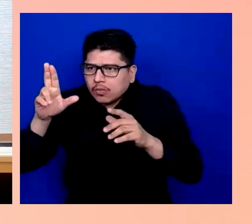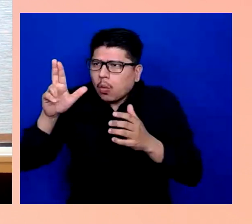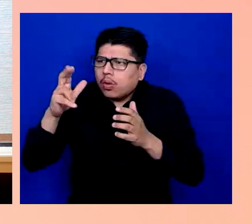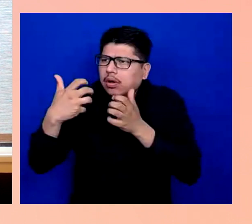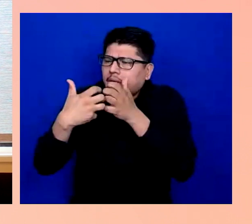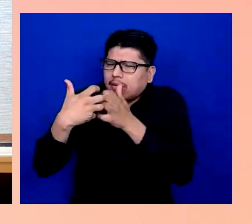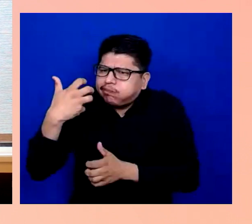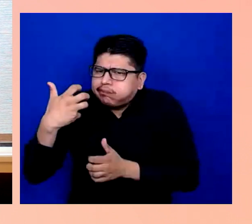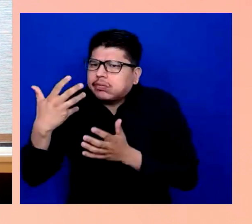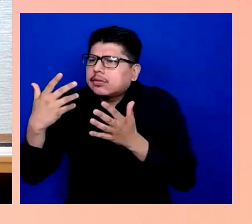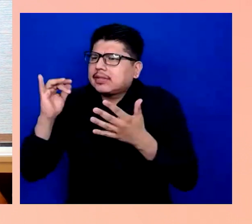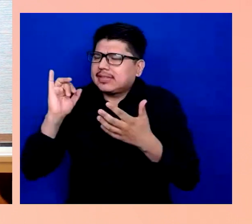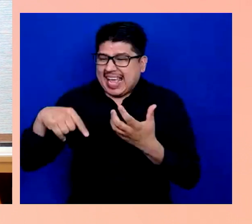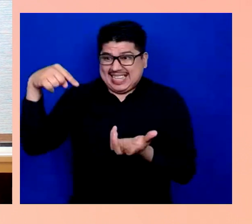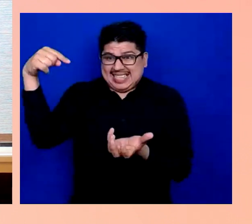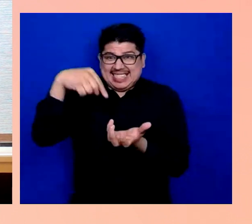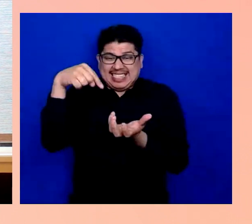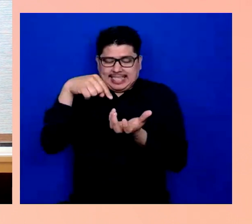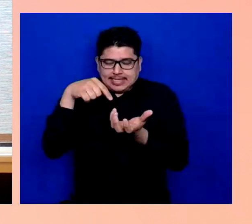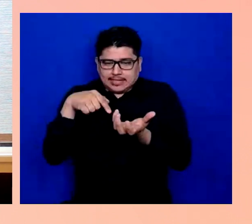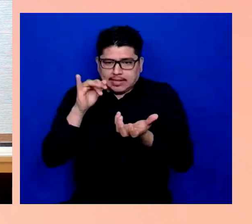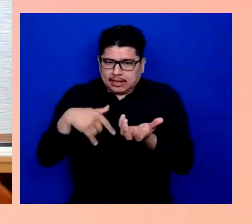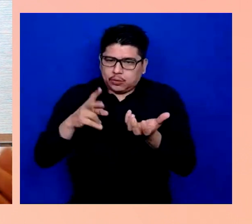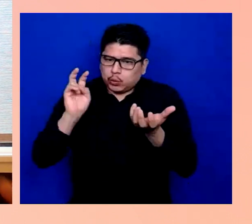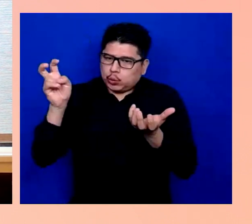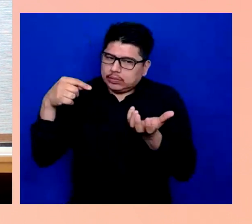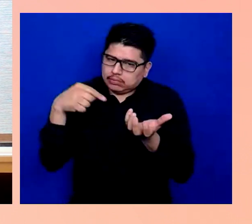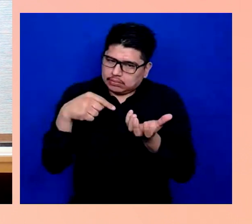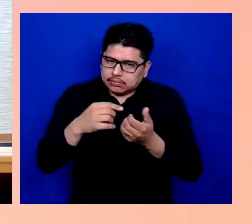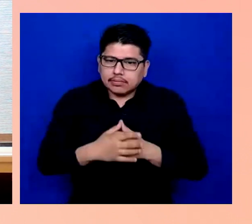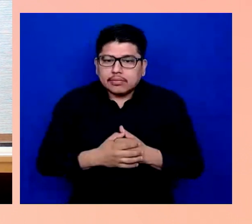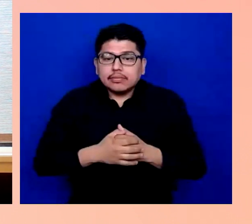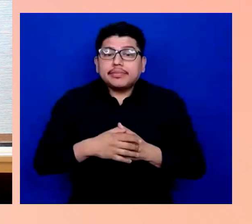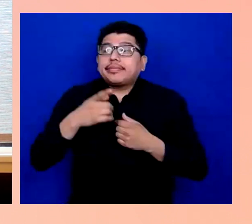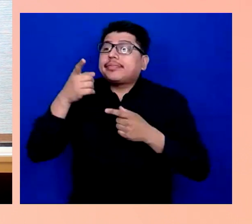When you get one person or one group of people,